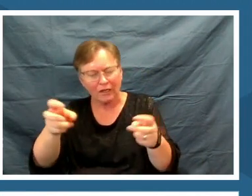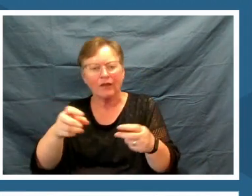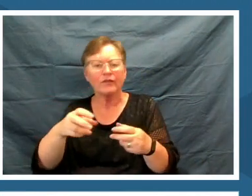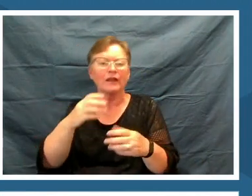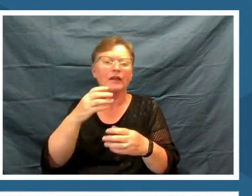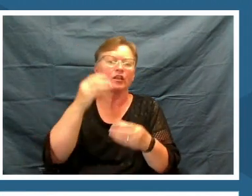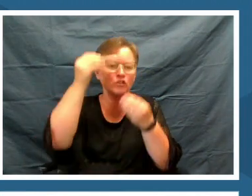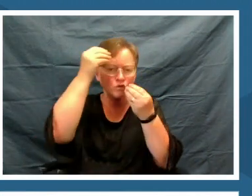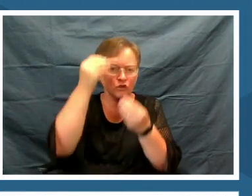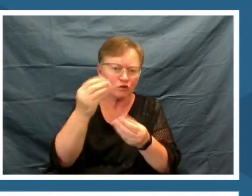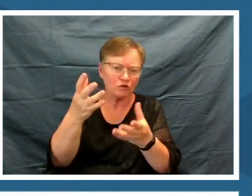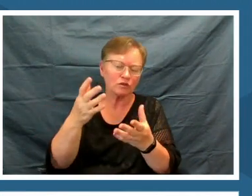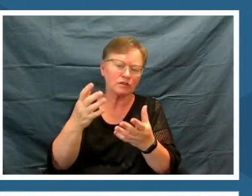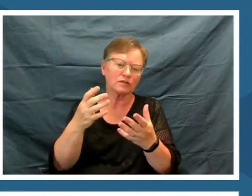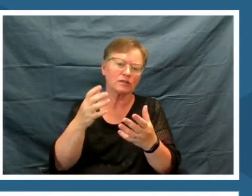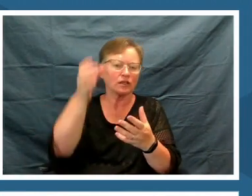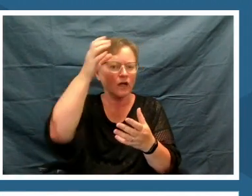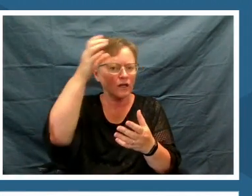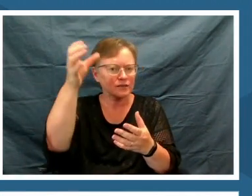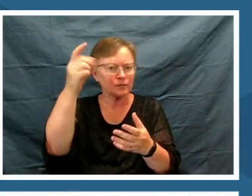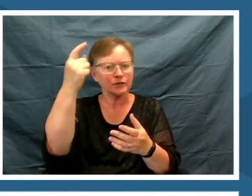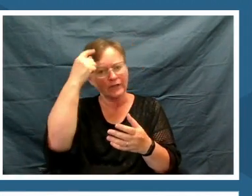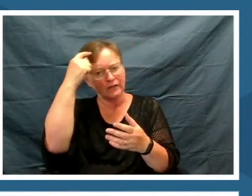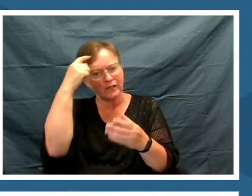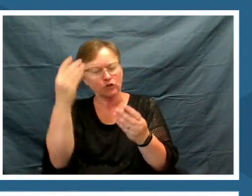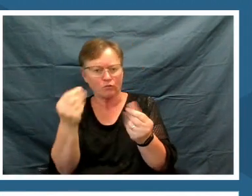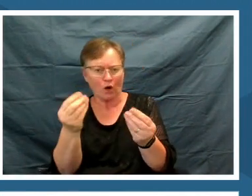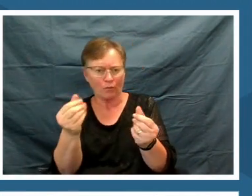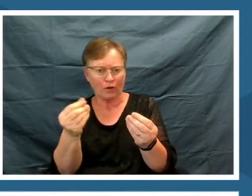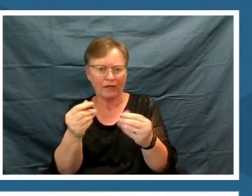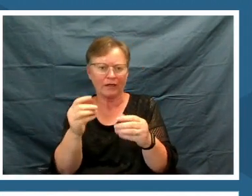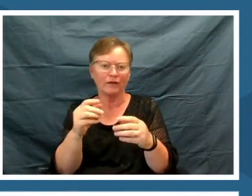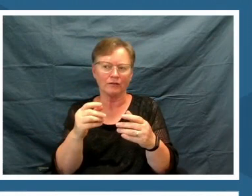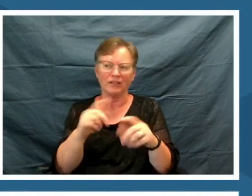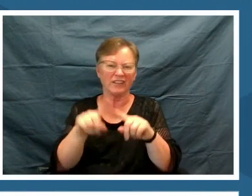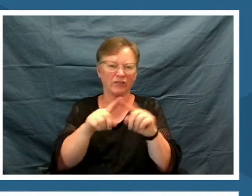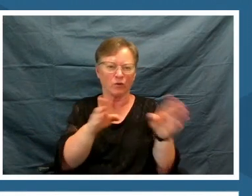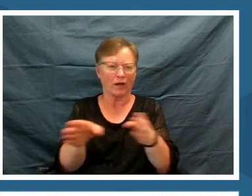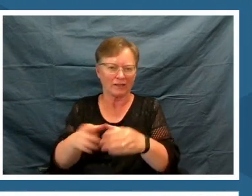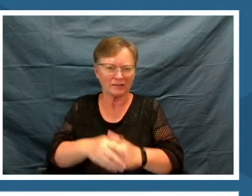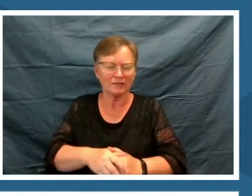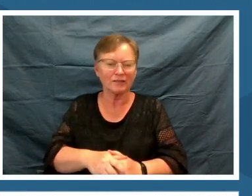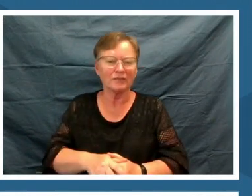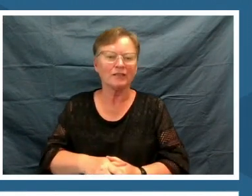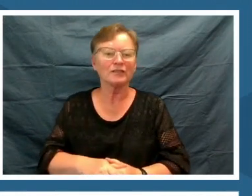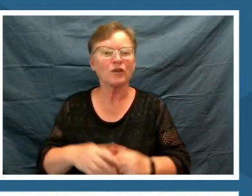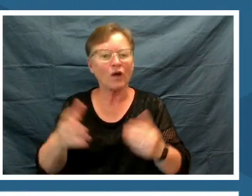so i just want to so to end with this as you think and plan for the new school